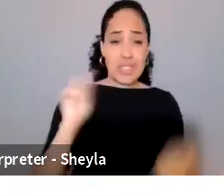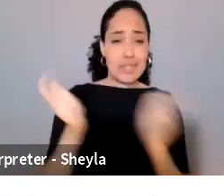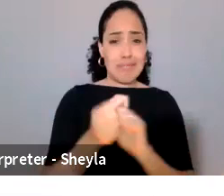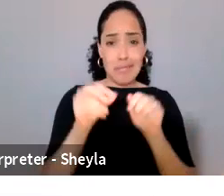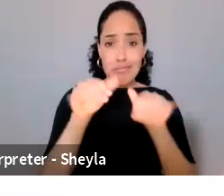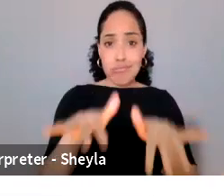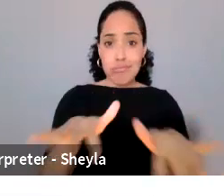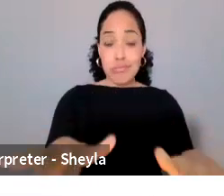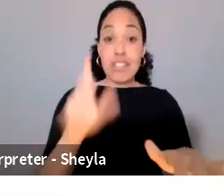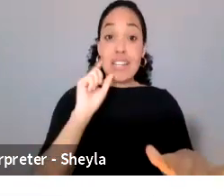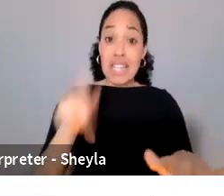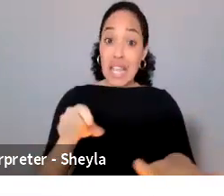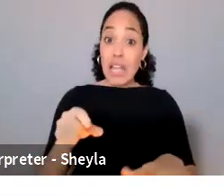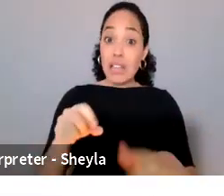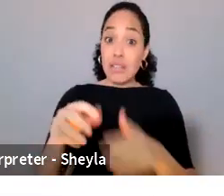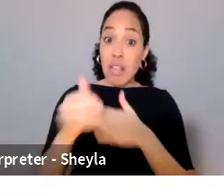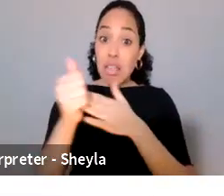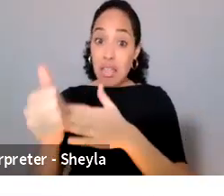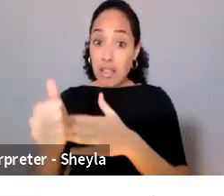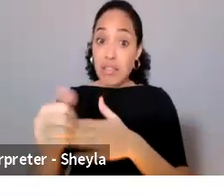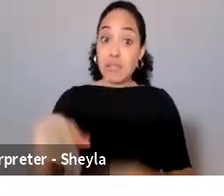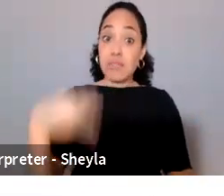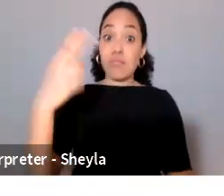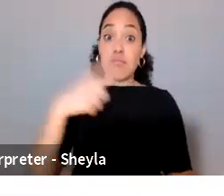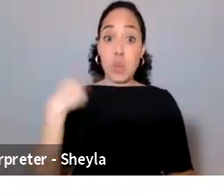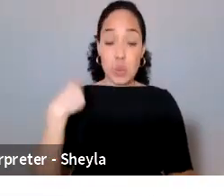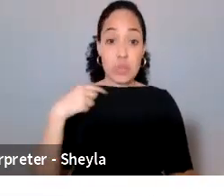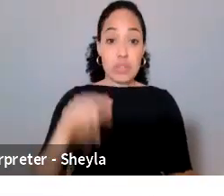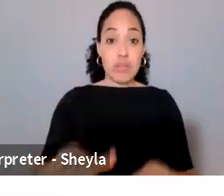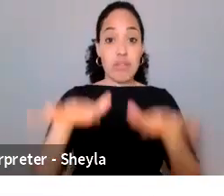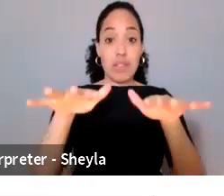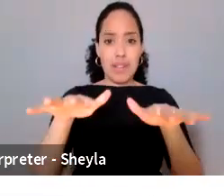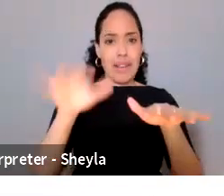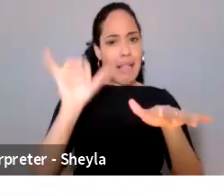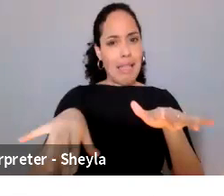floods are often the last thing people think about after a wildfire but these wildfires significantly